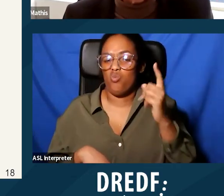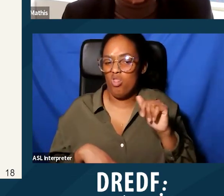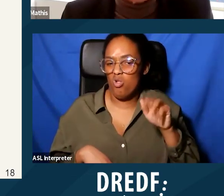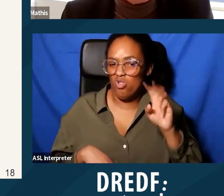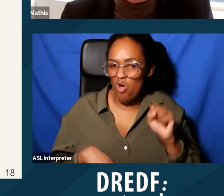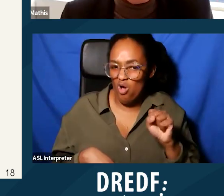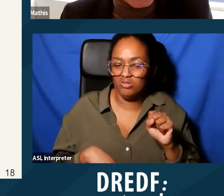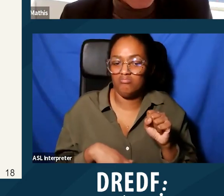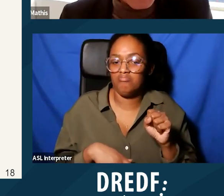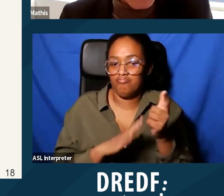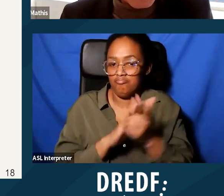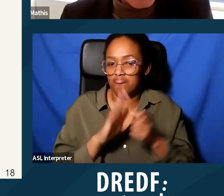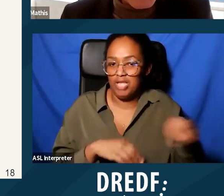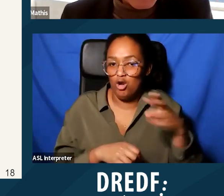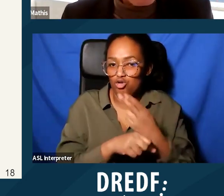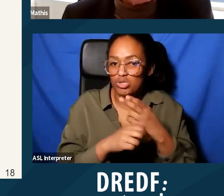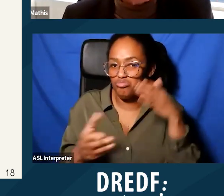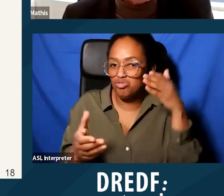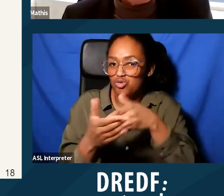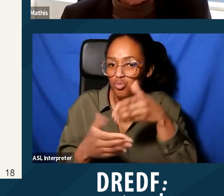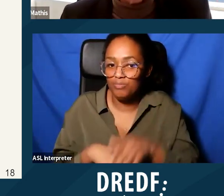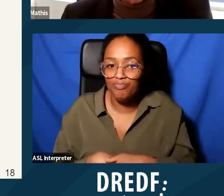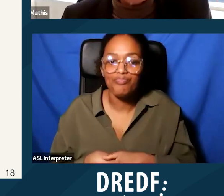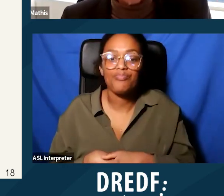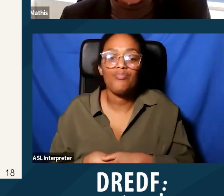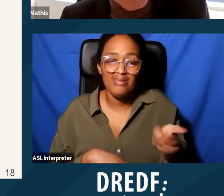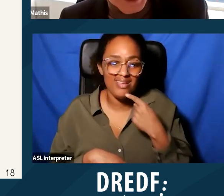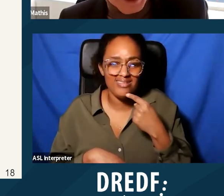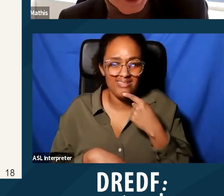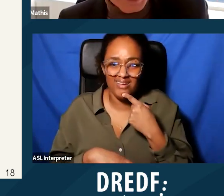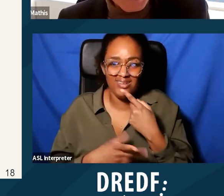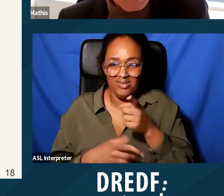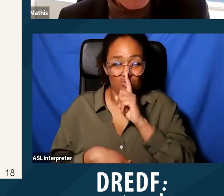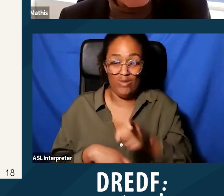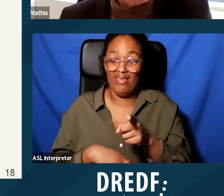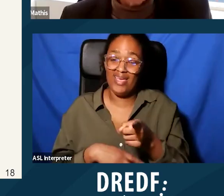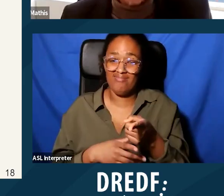it is arbitrary and capricious because they say it conflicts with Medicaid.